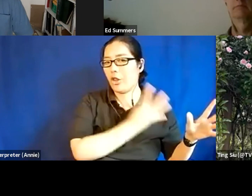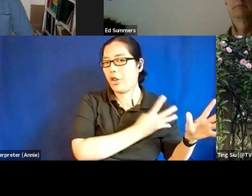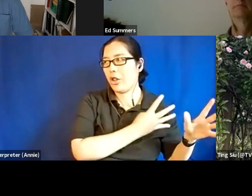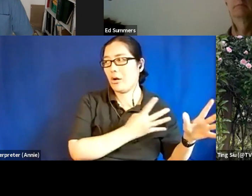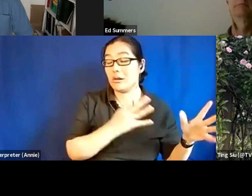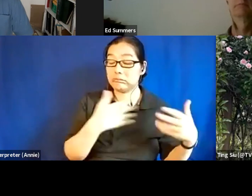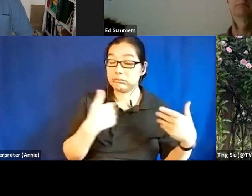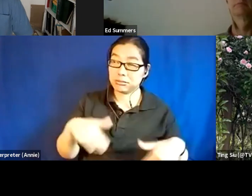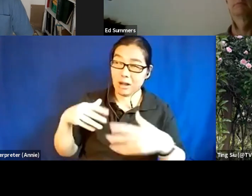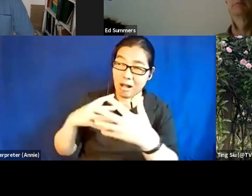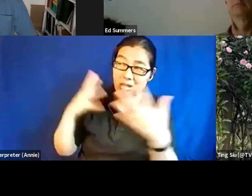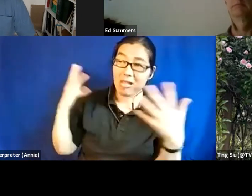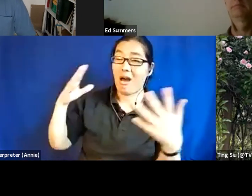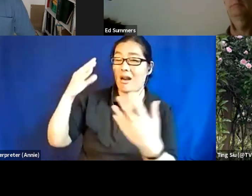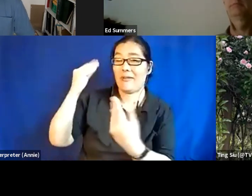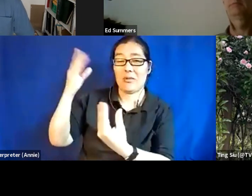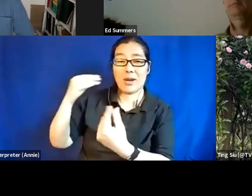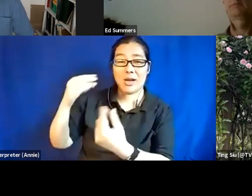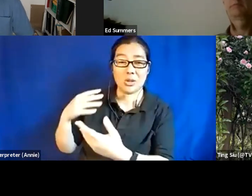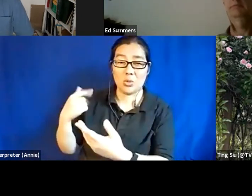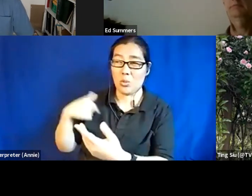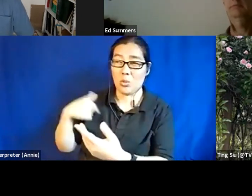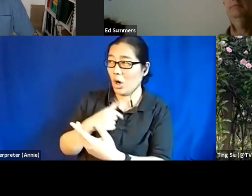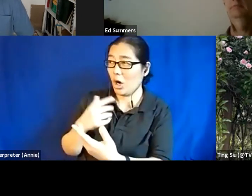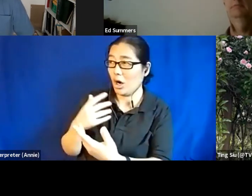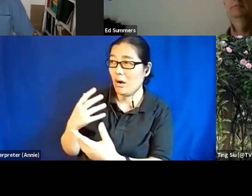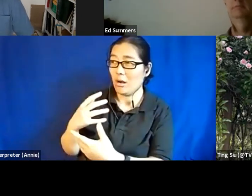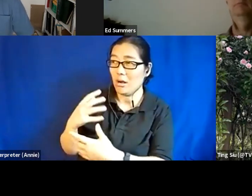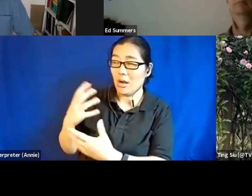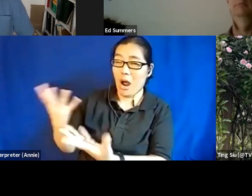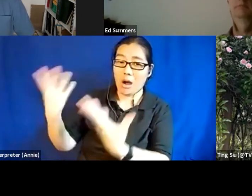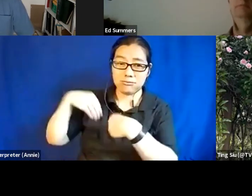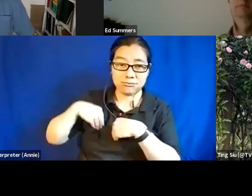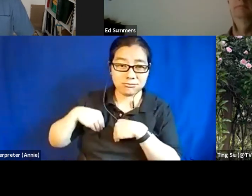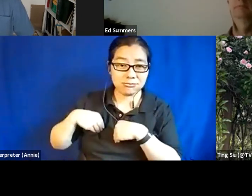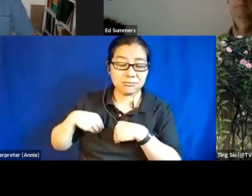able to consume and therefore the opportunities we can have. The same thing is true of comics.